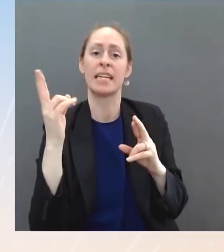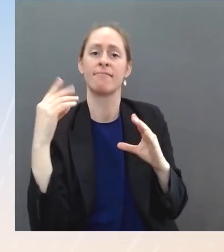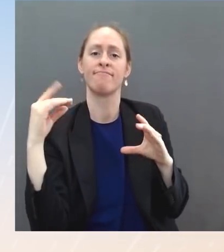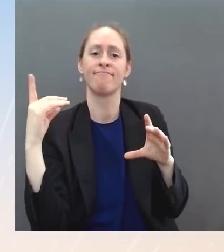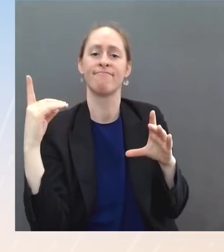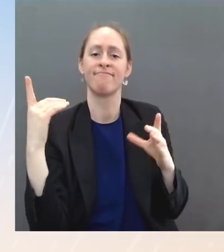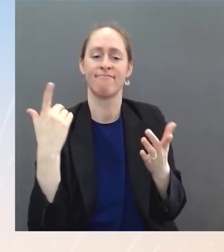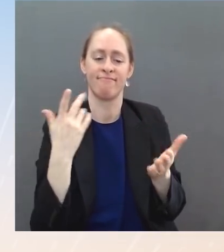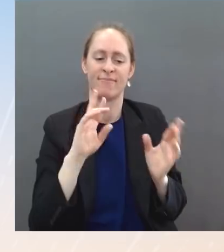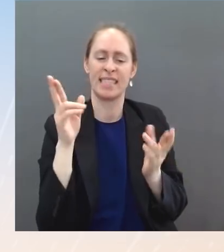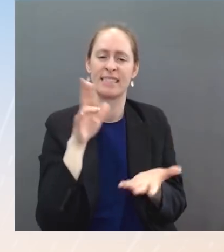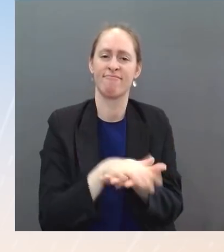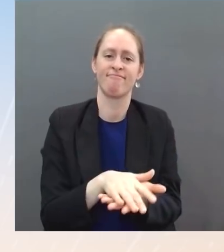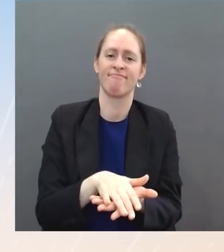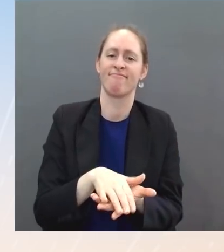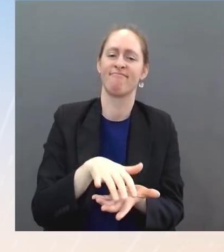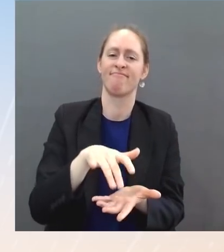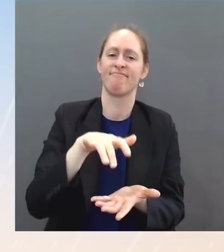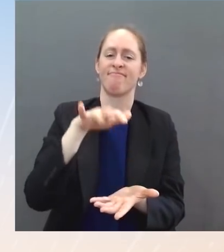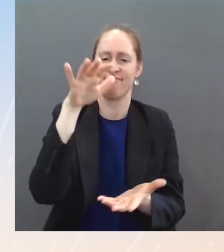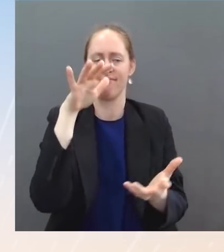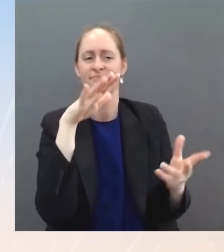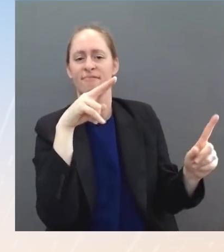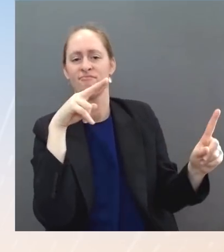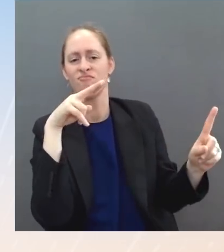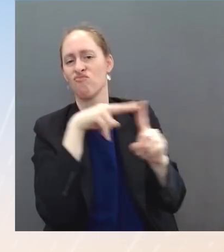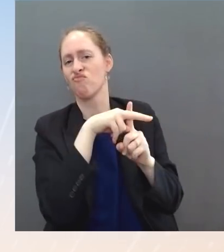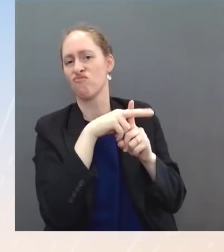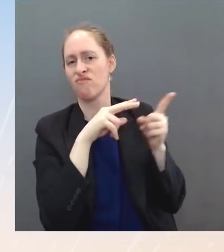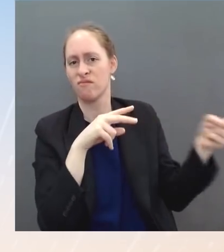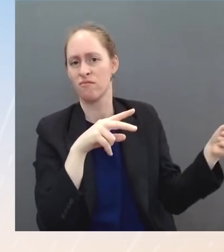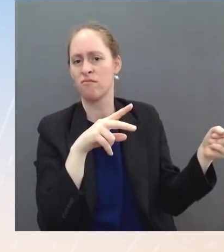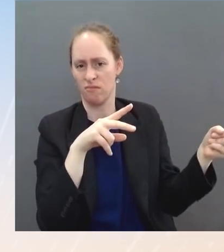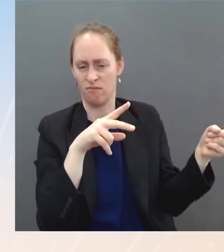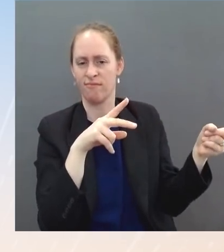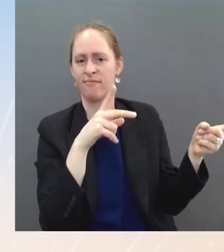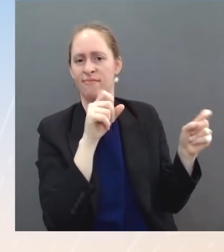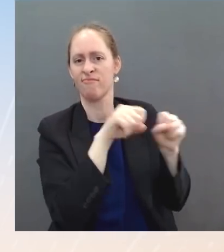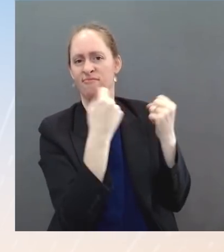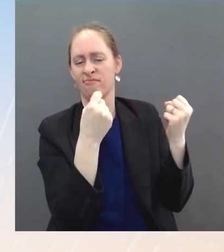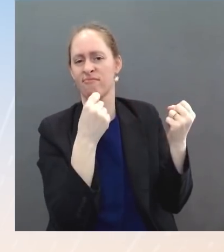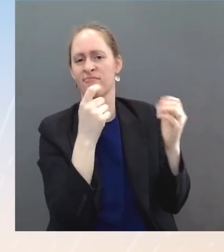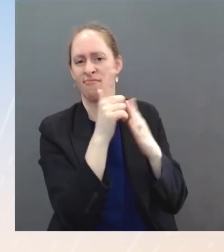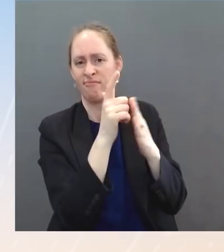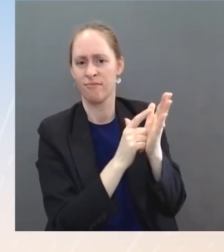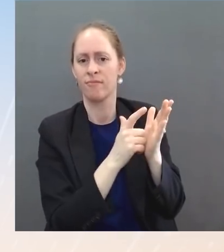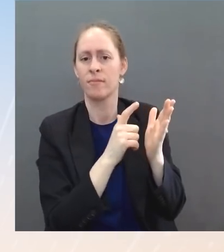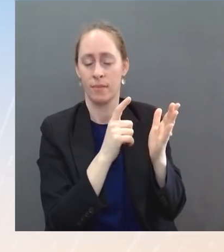And that is what we intend to do. Now, on the question of the genocide determination: Obviously, we will continue on a daily basis